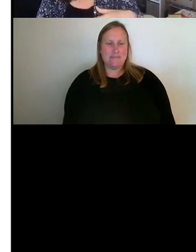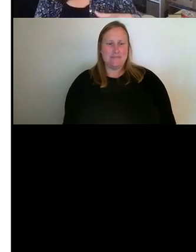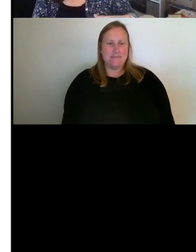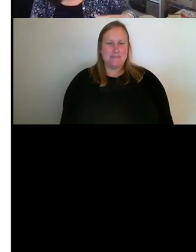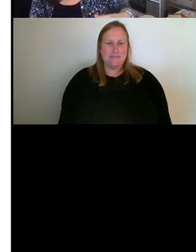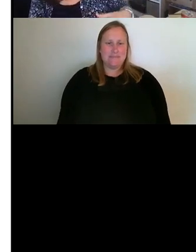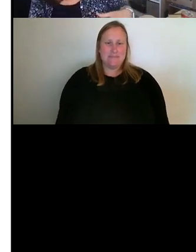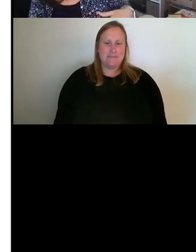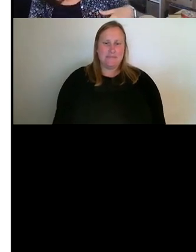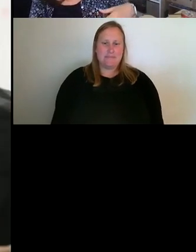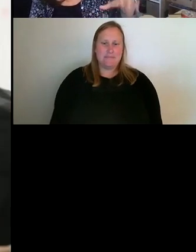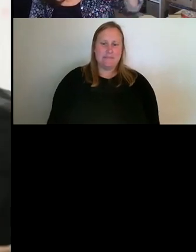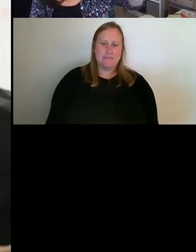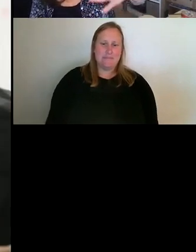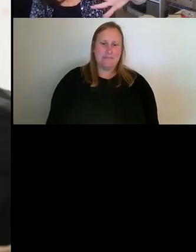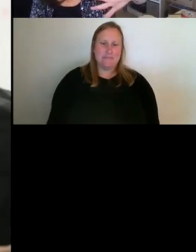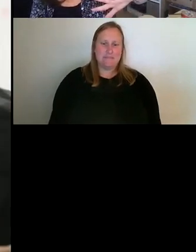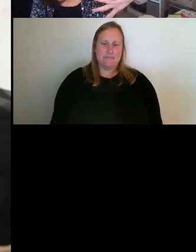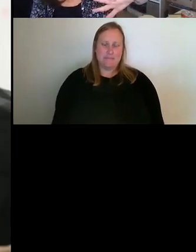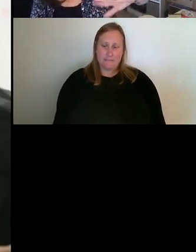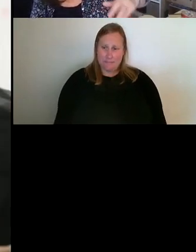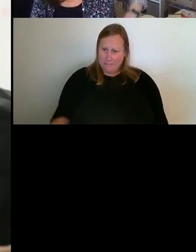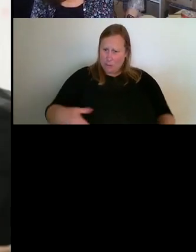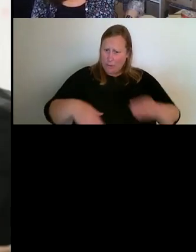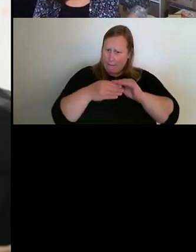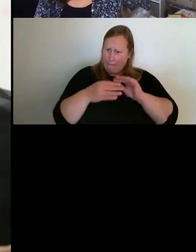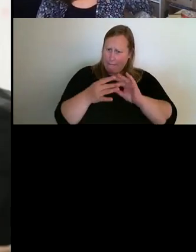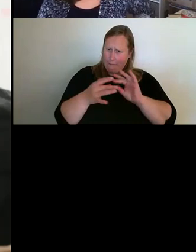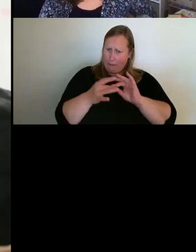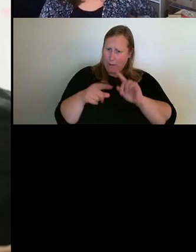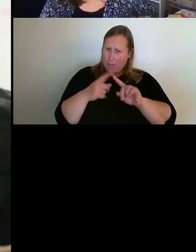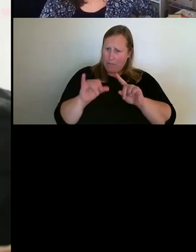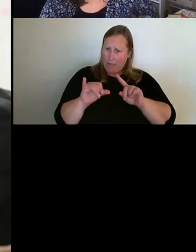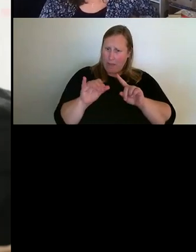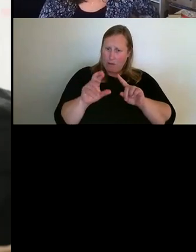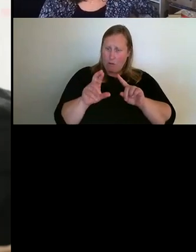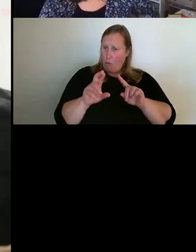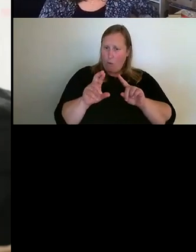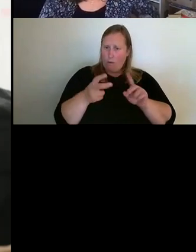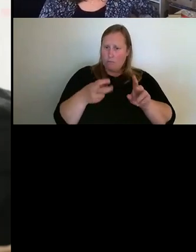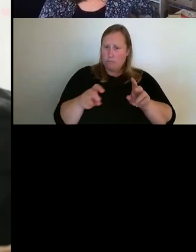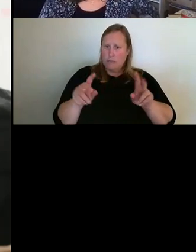Did you want to say anything more about strategies before I switch topics to